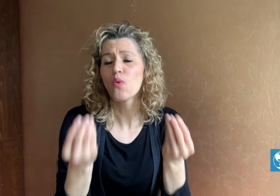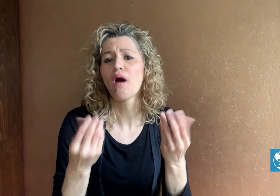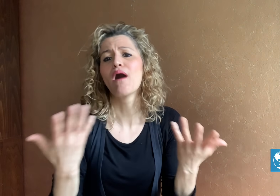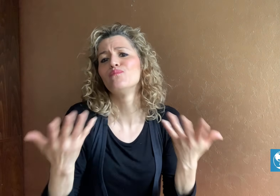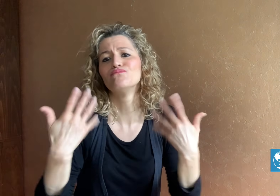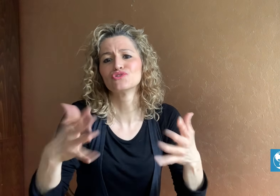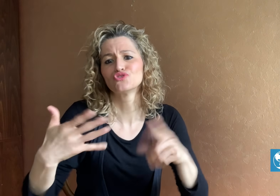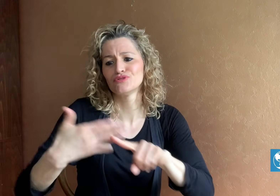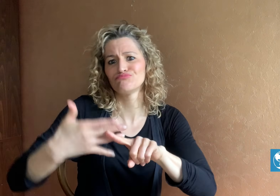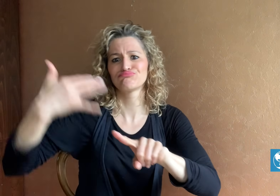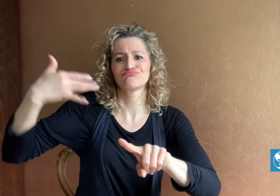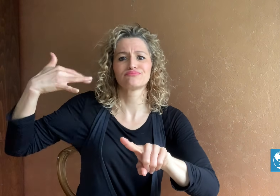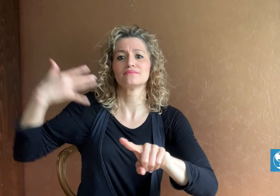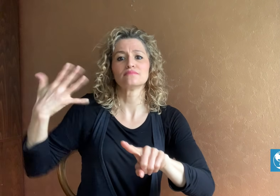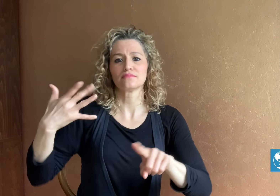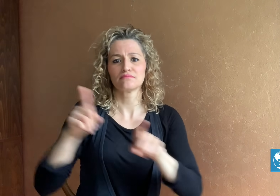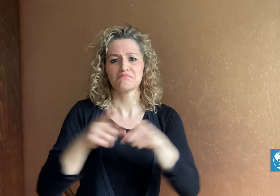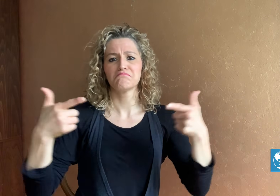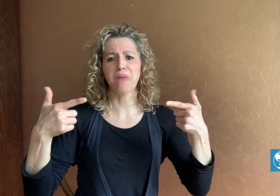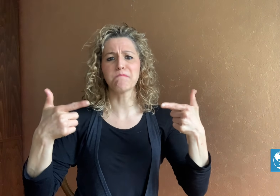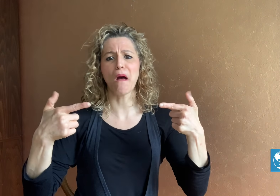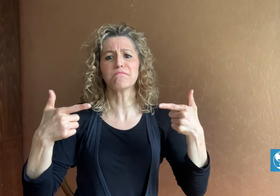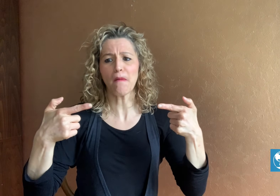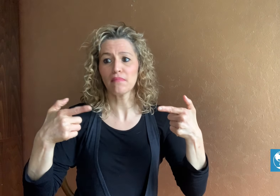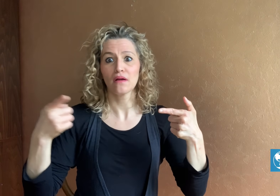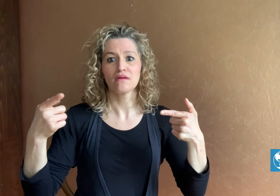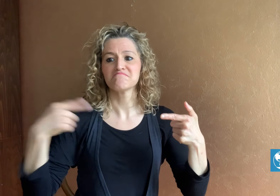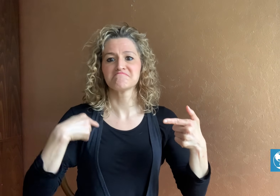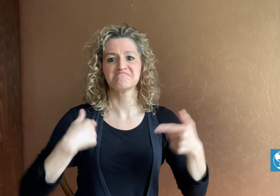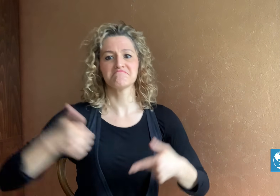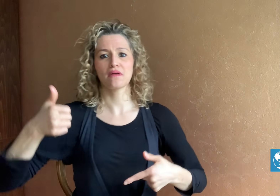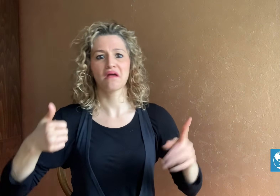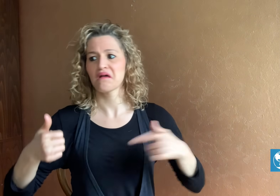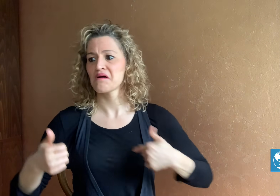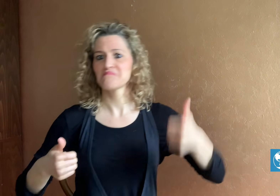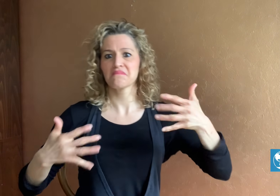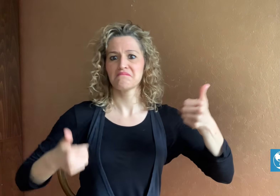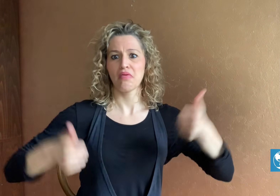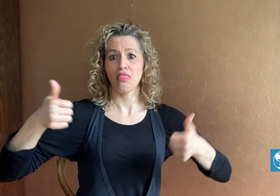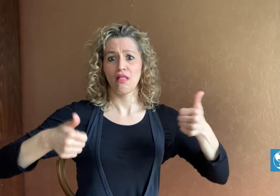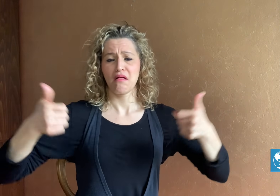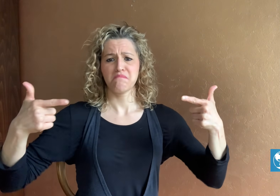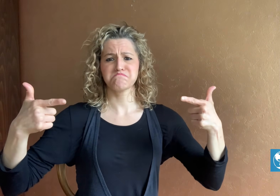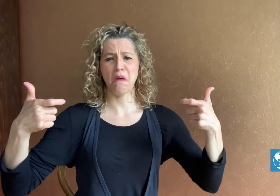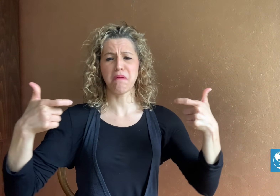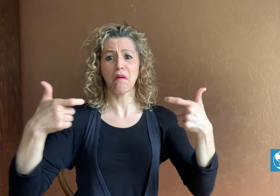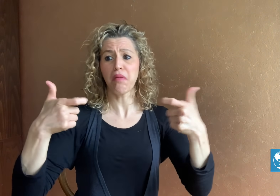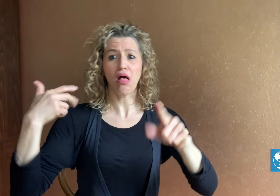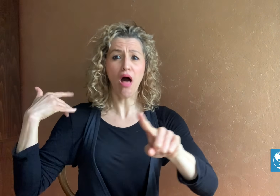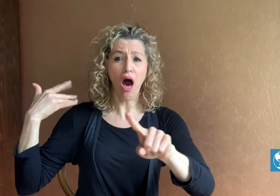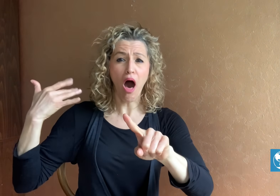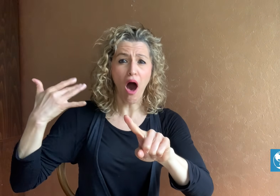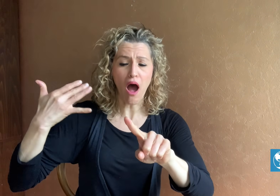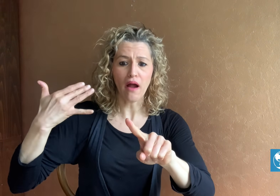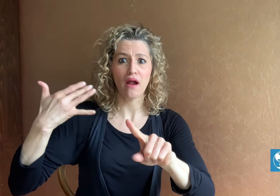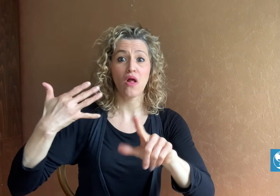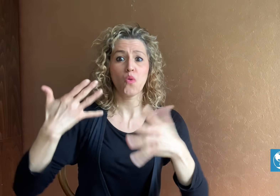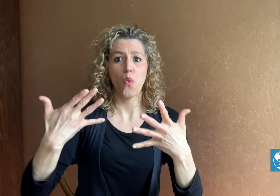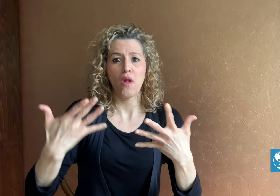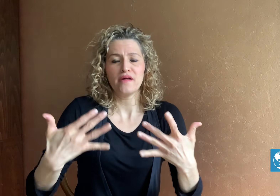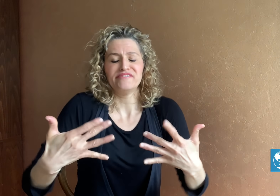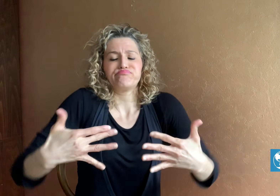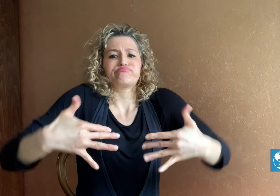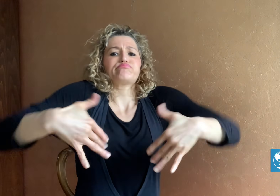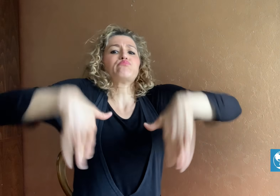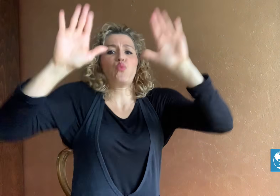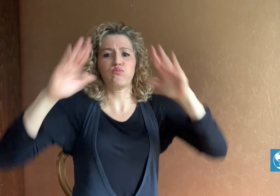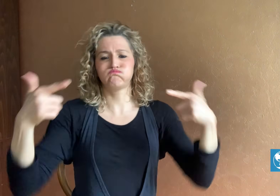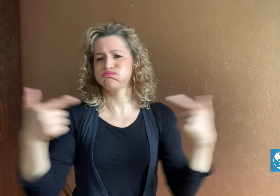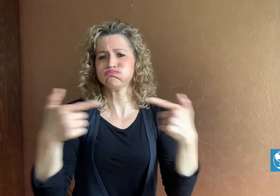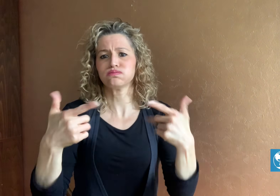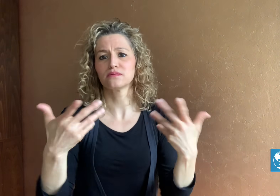was born out of rivalry which has intensified in the past months.